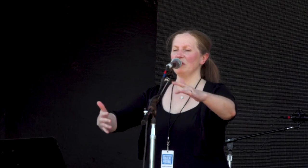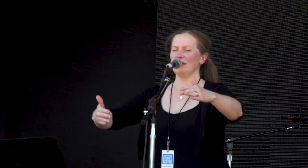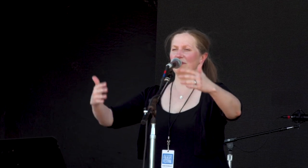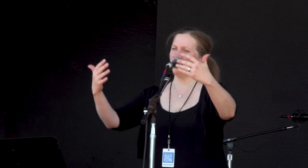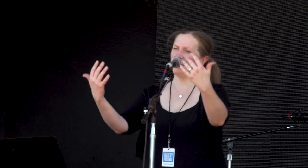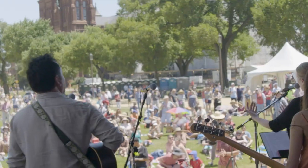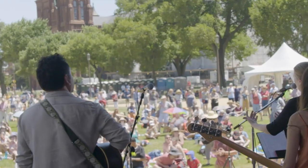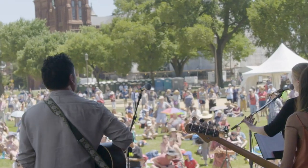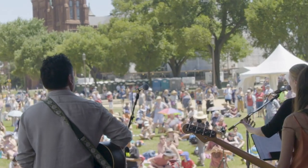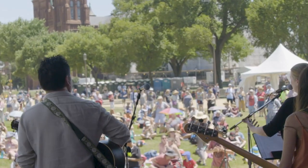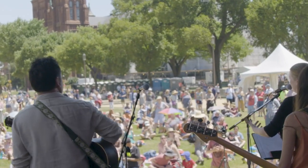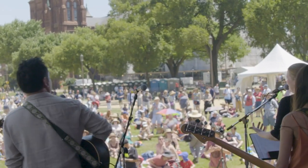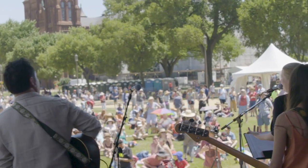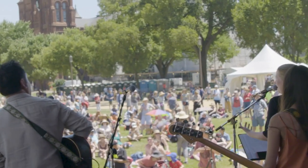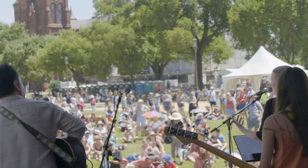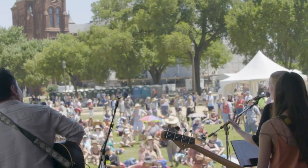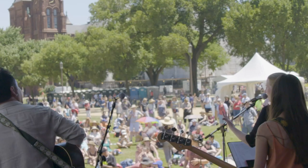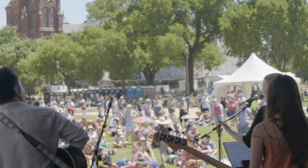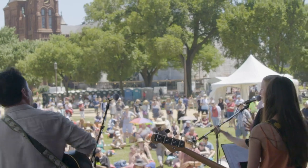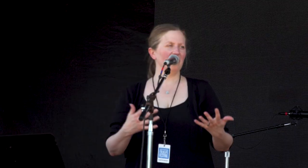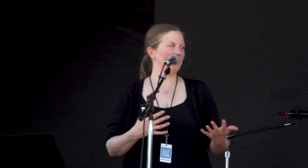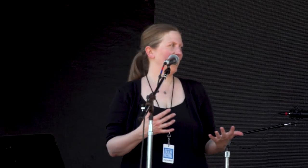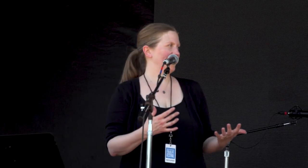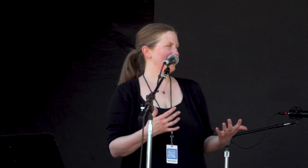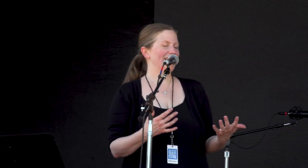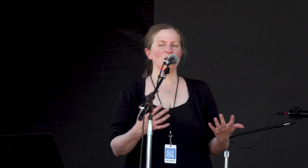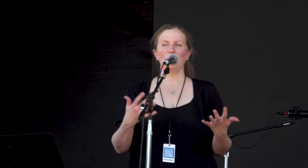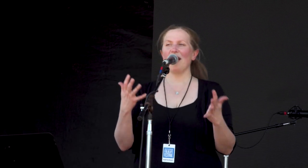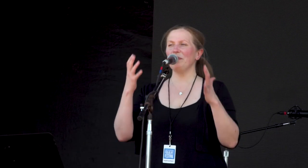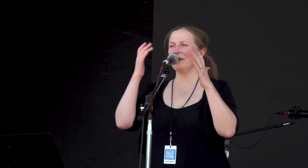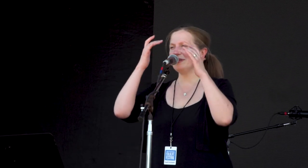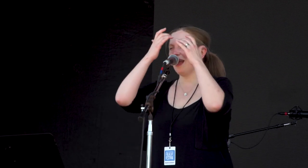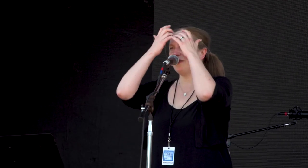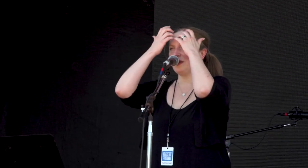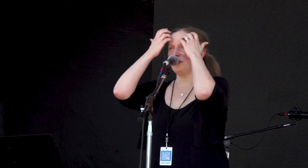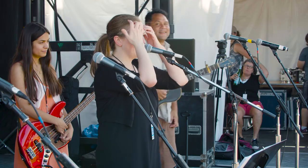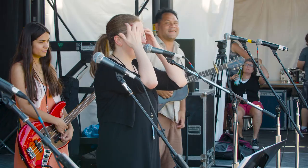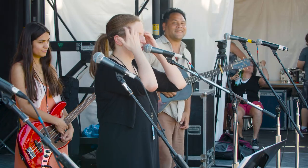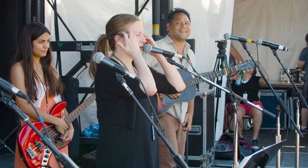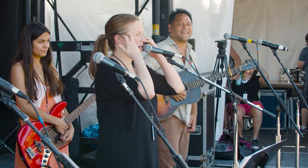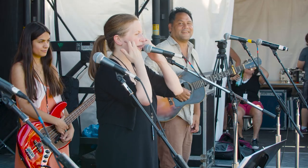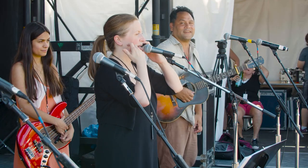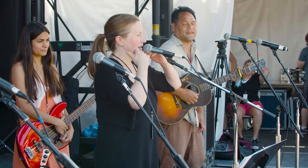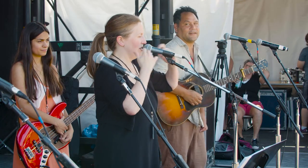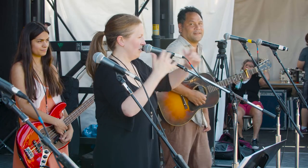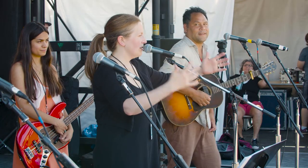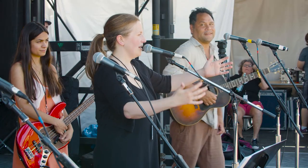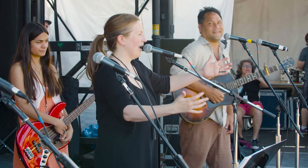We're used to being so much closer, but I think we're gonna find this today, so if you have a bird sound you want to teach me today,